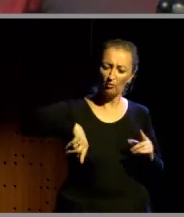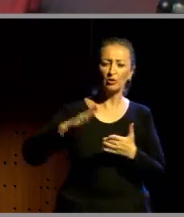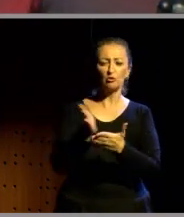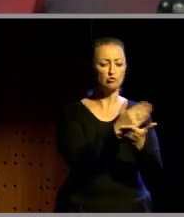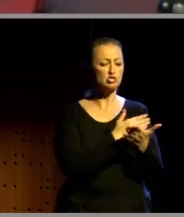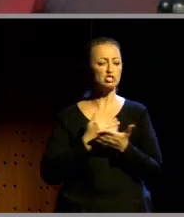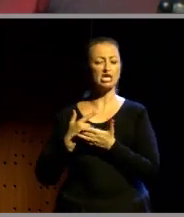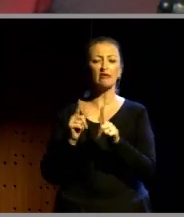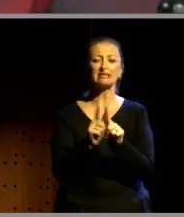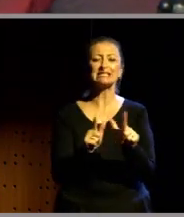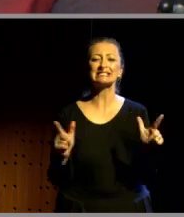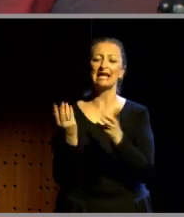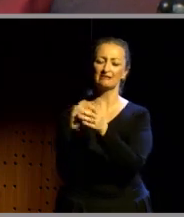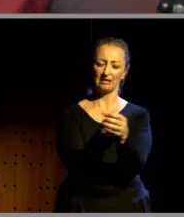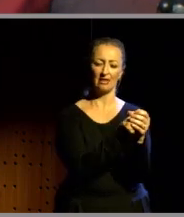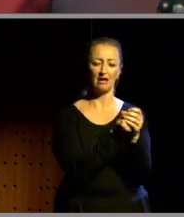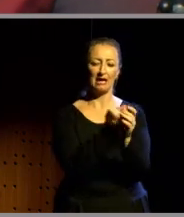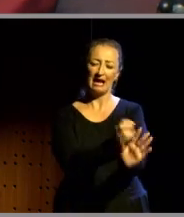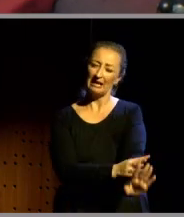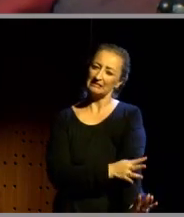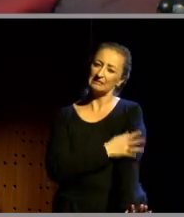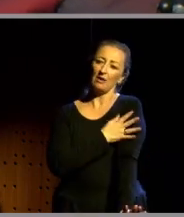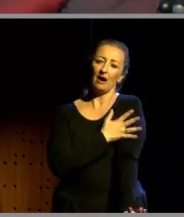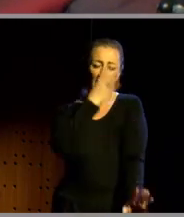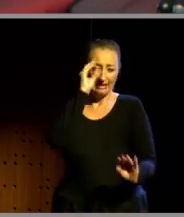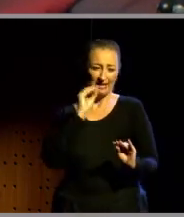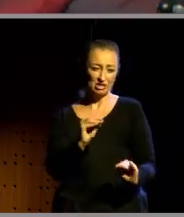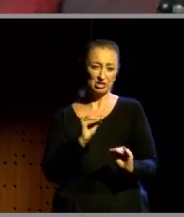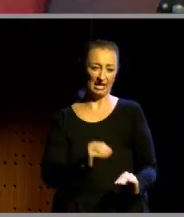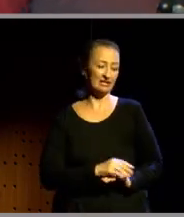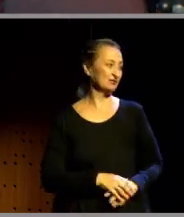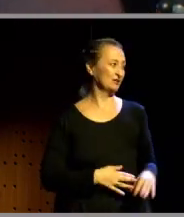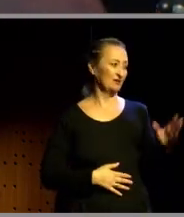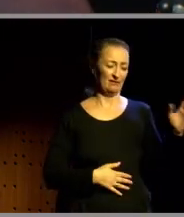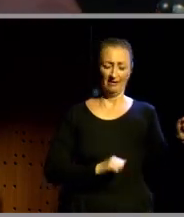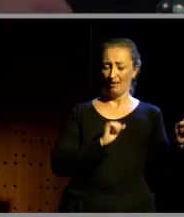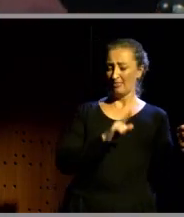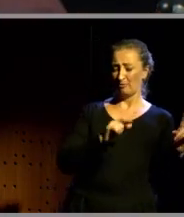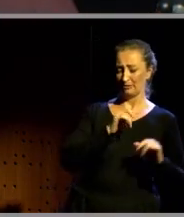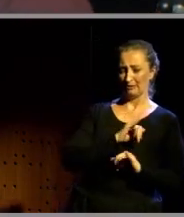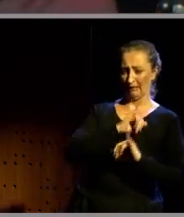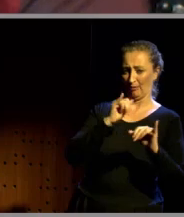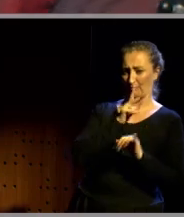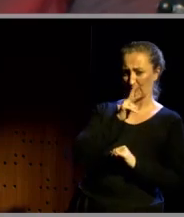and continue to inspire and educate. Well, if that joke turns up in his Welcome to Country, we know who to blame, Wesley.